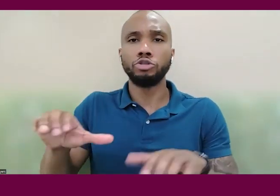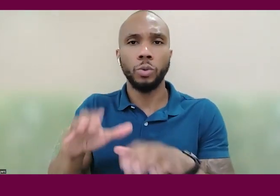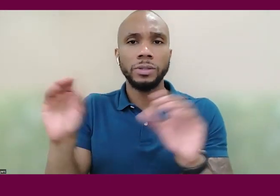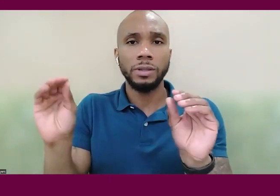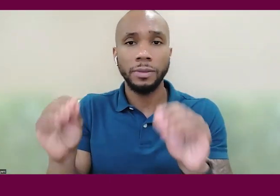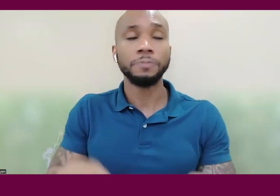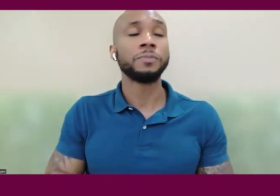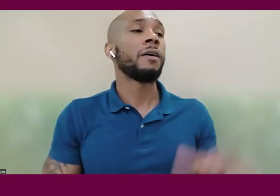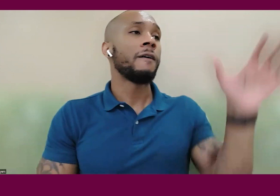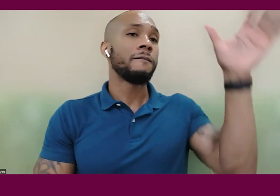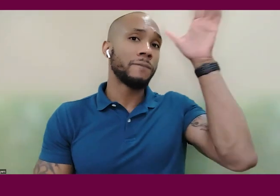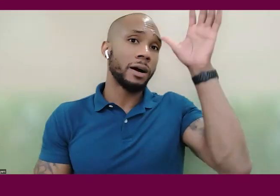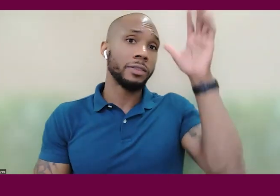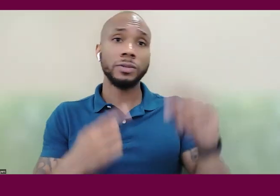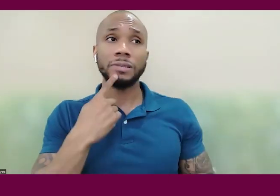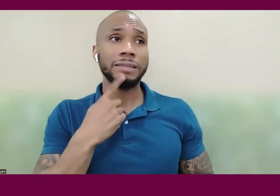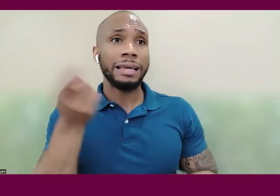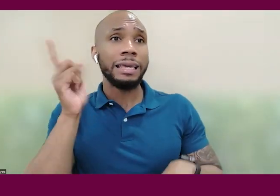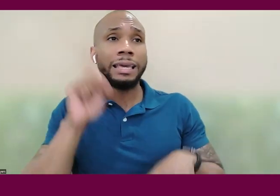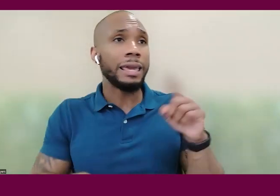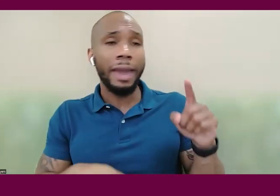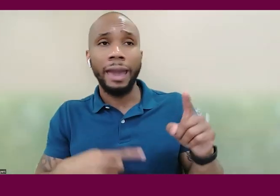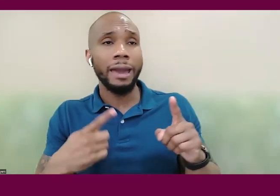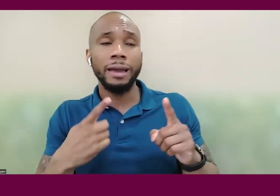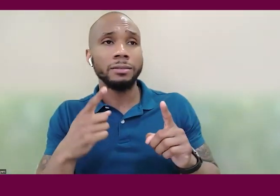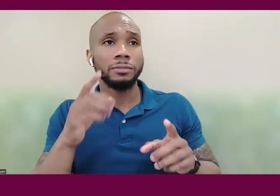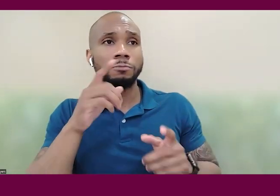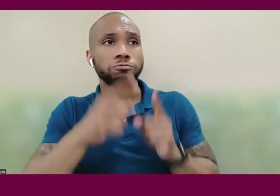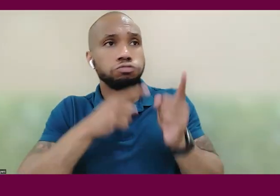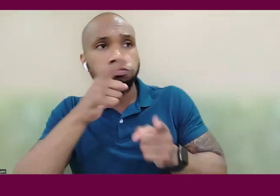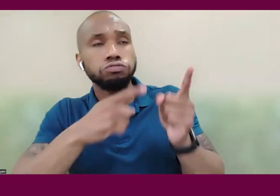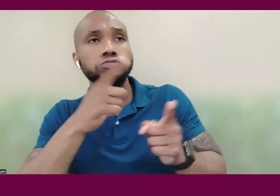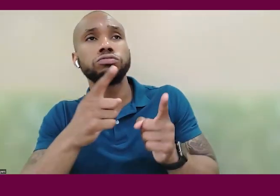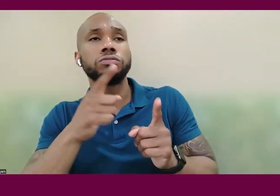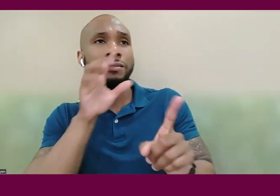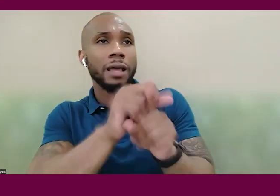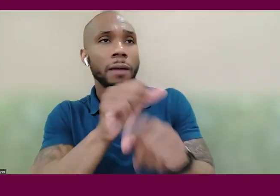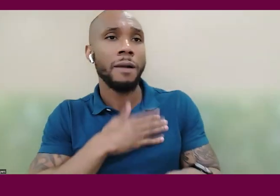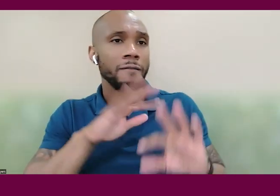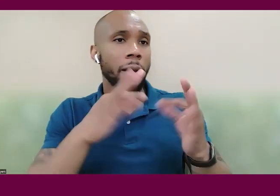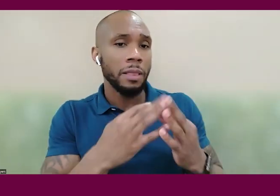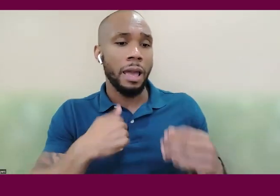The father saying, "He can't terrorize my family like this. I'm willing to defend my family.